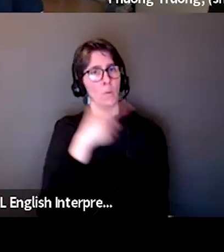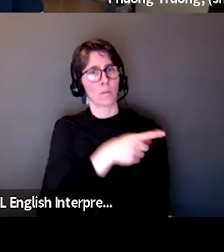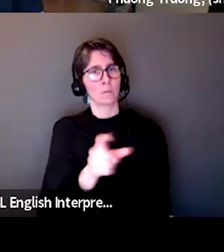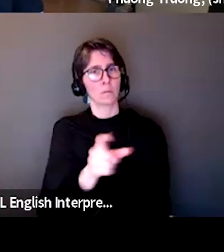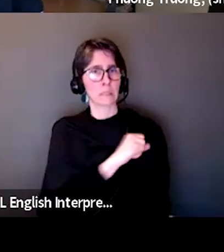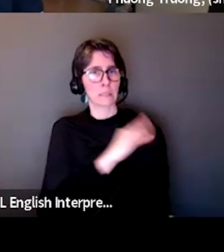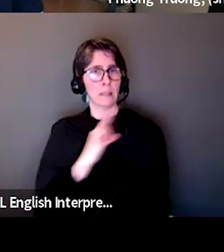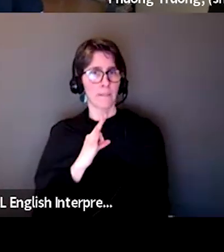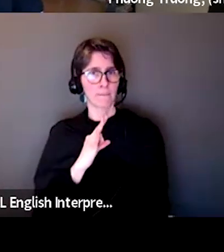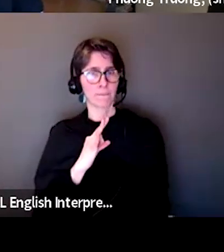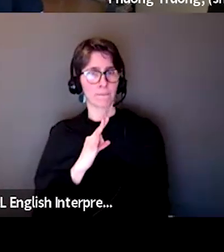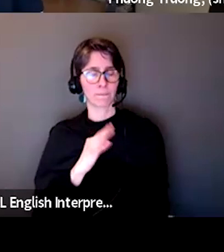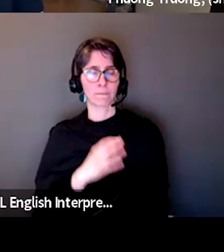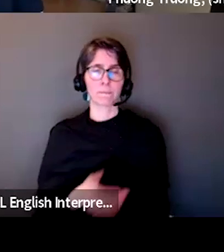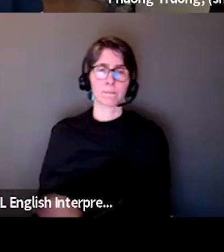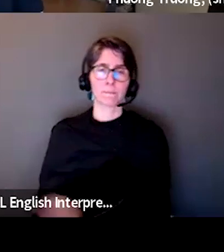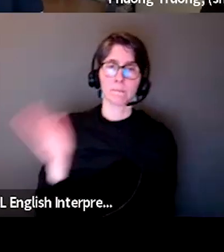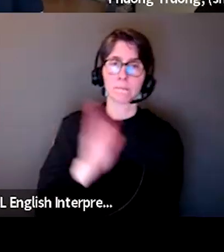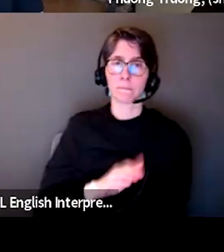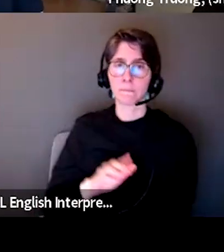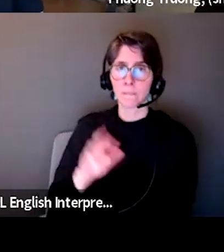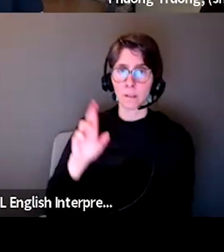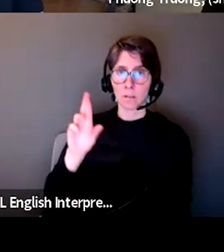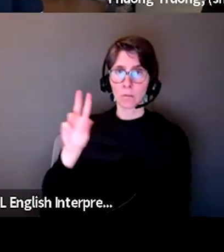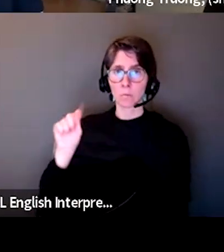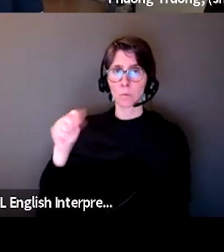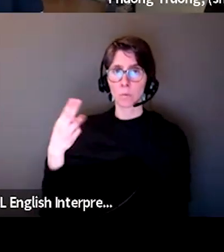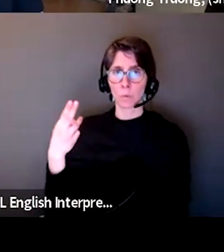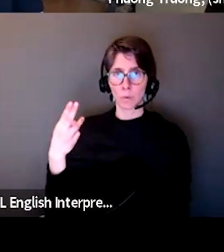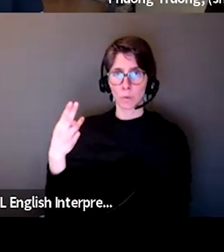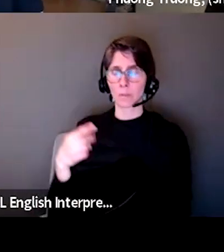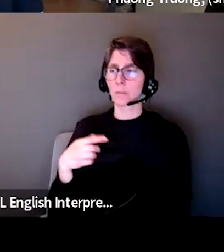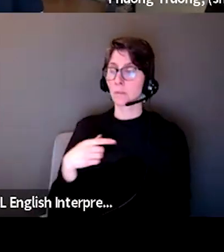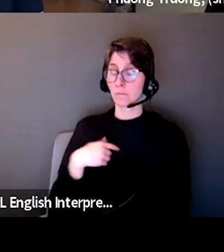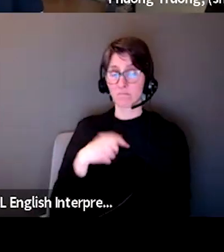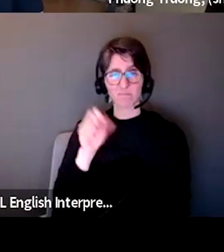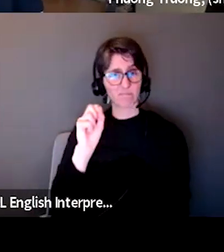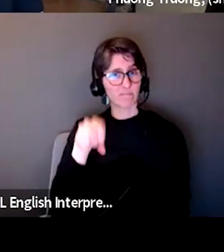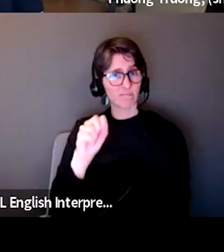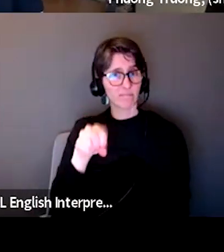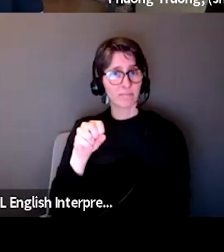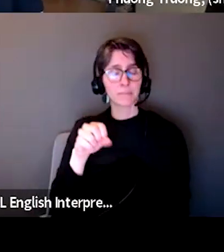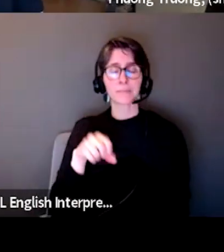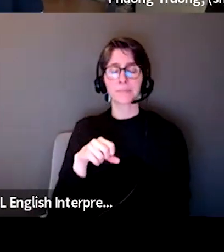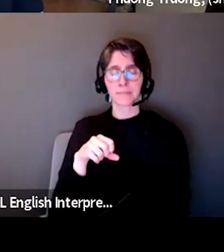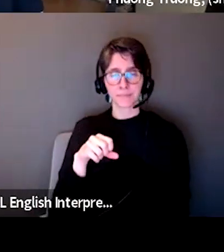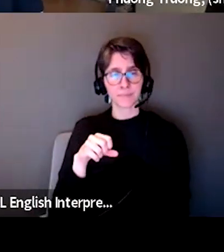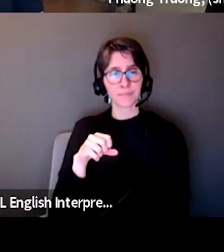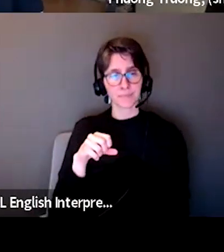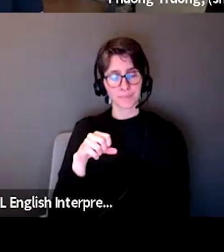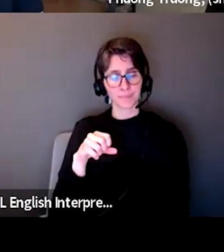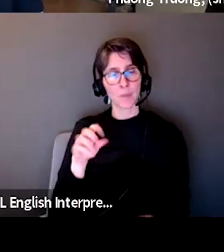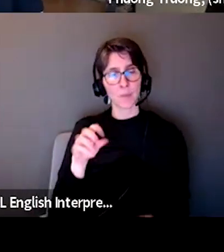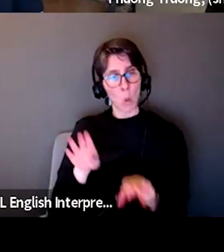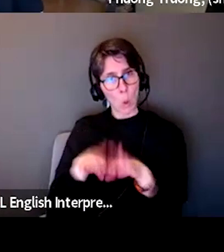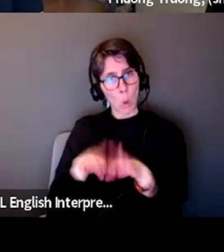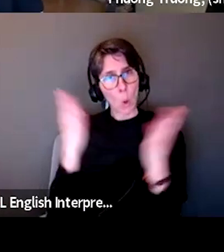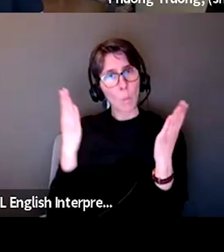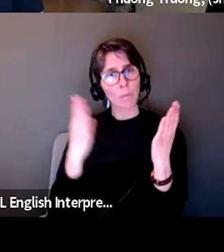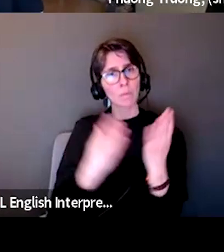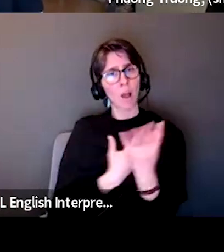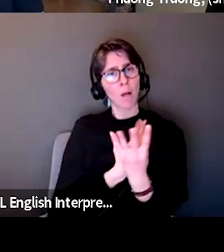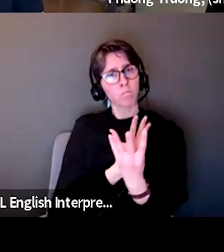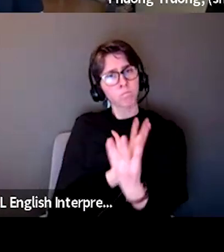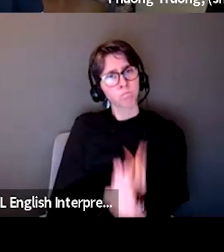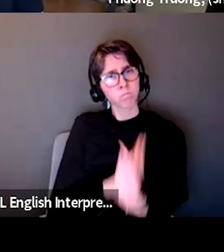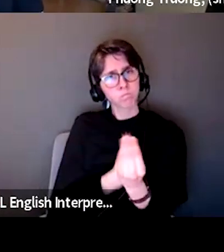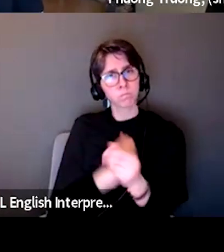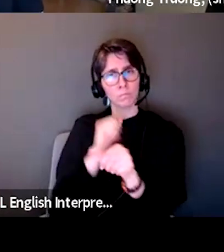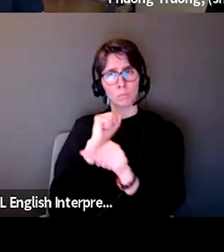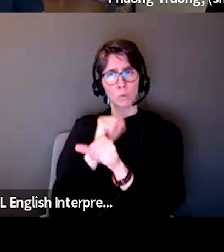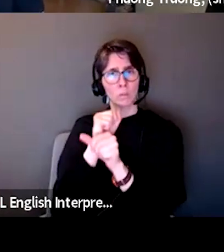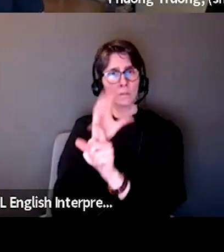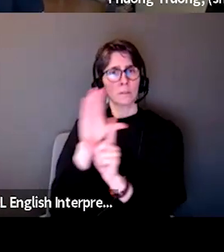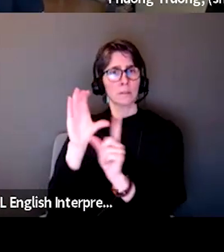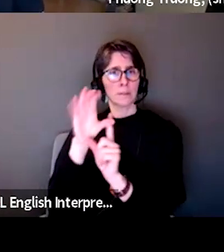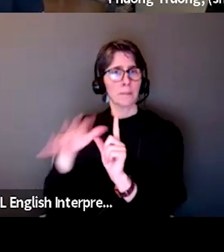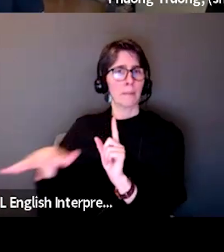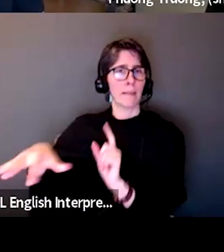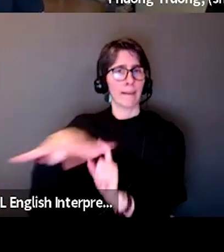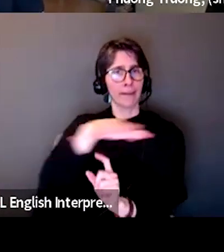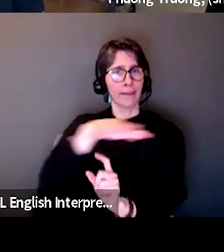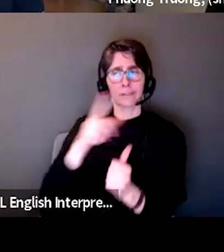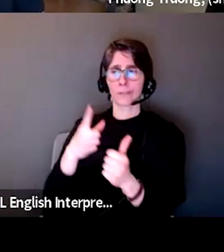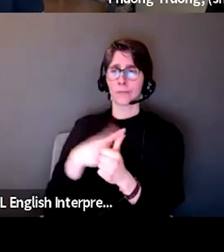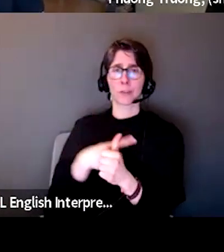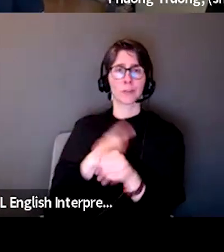Ruth: Yeah, I think an open and empathetic workplace is actually the first step to all